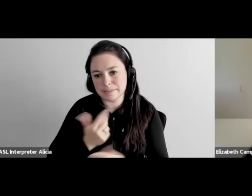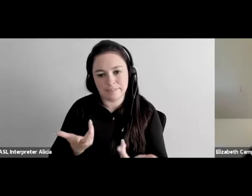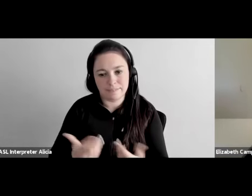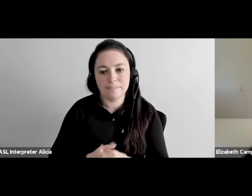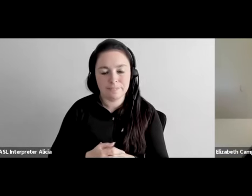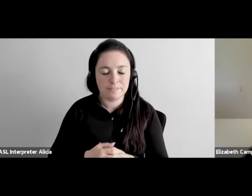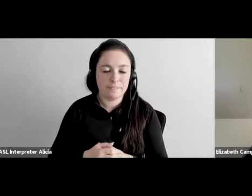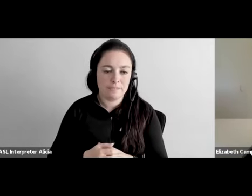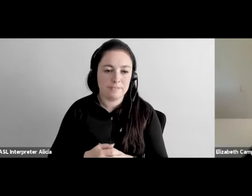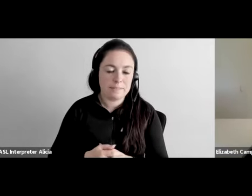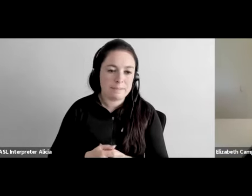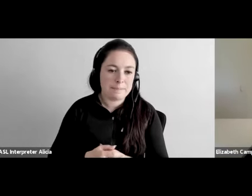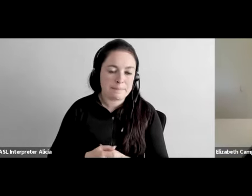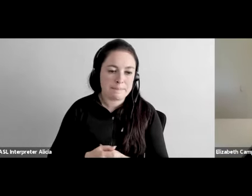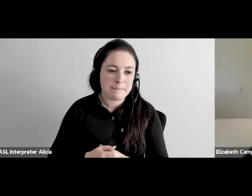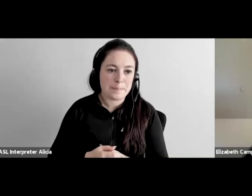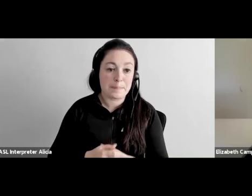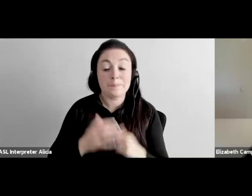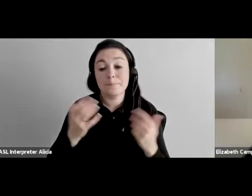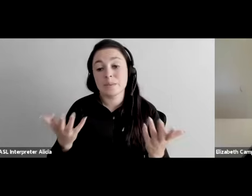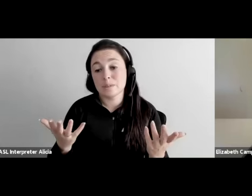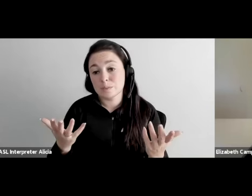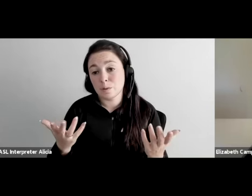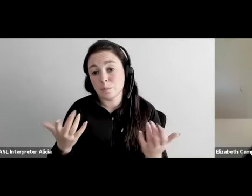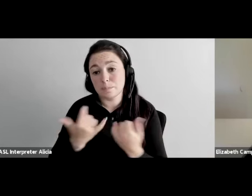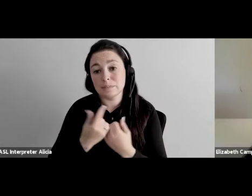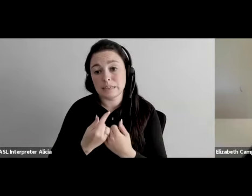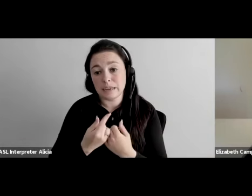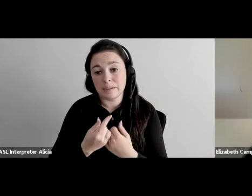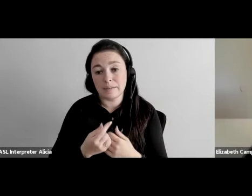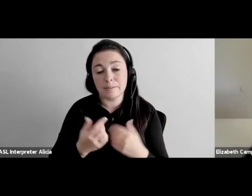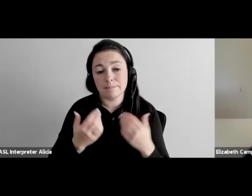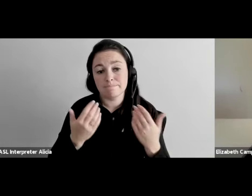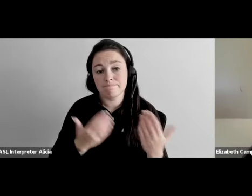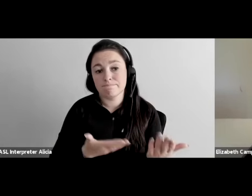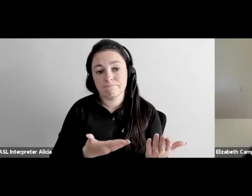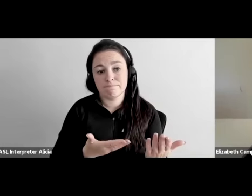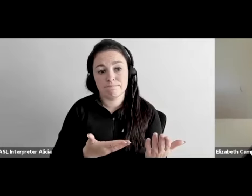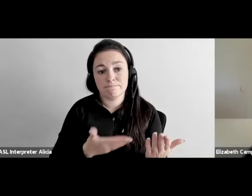So where are we today? Next slide.